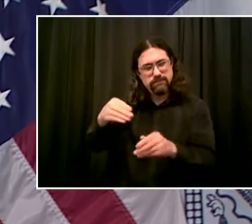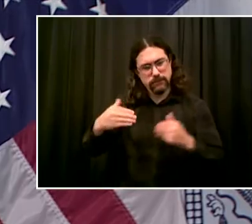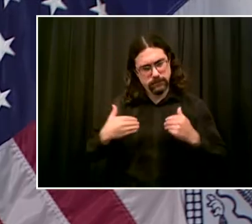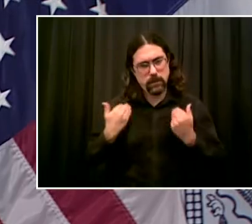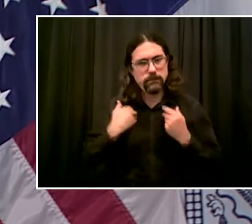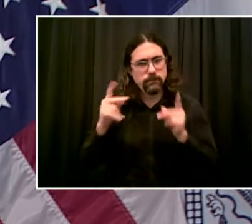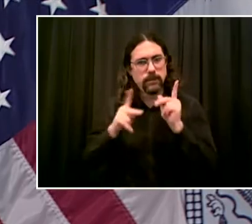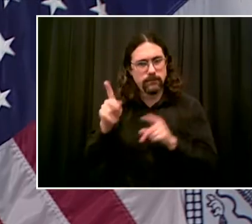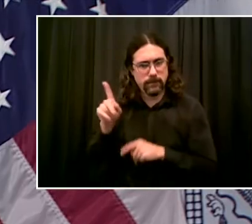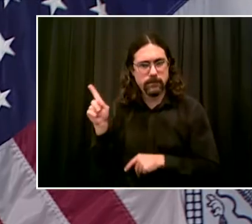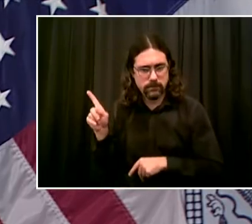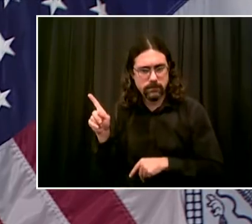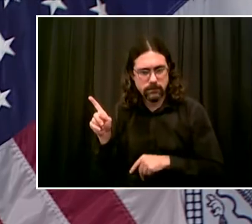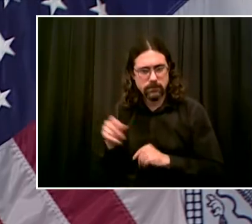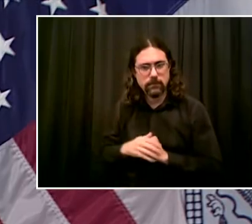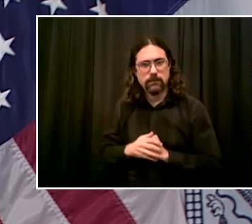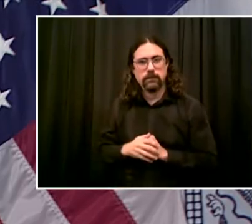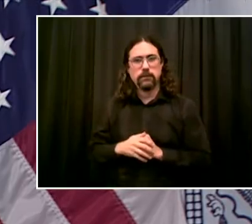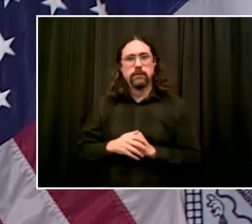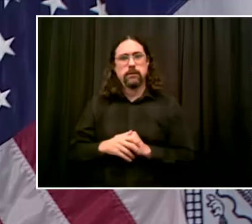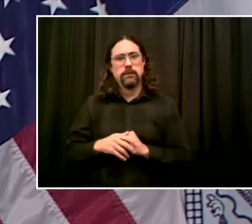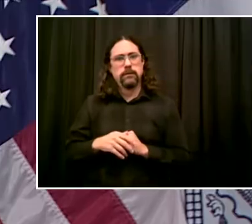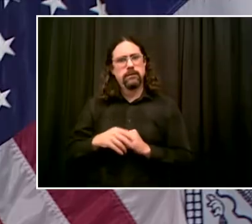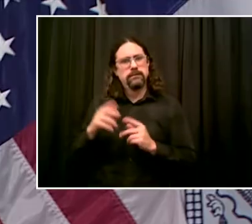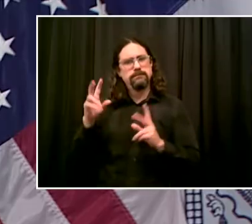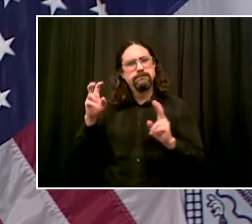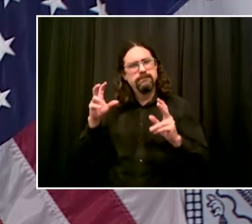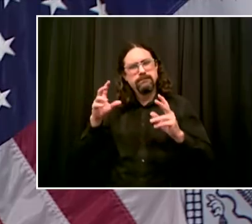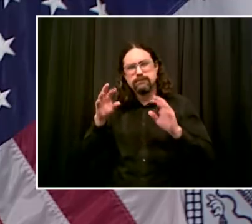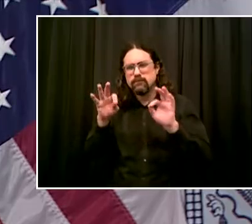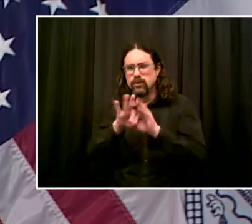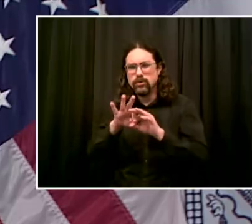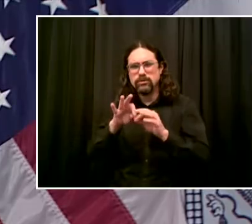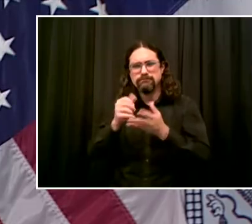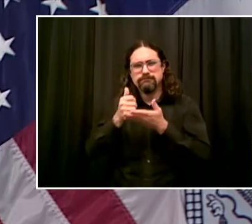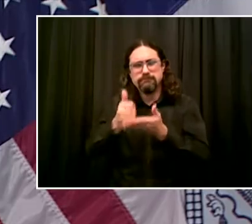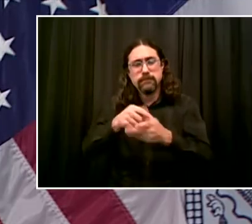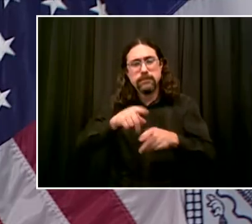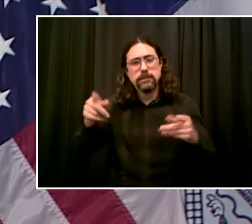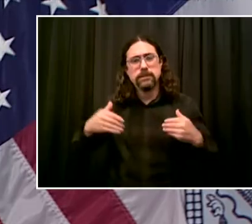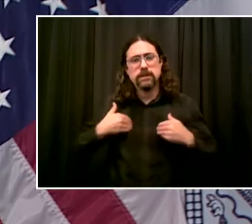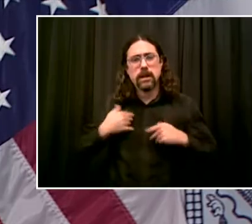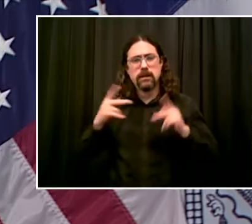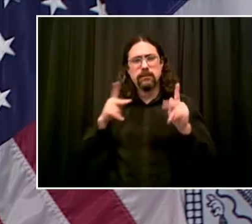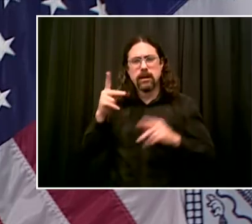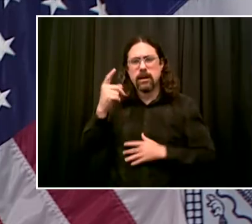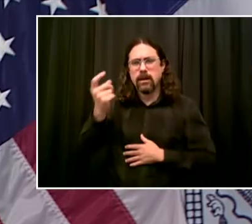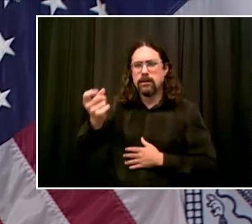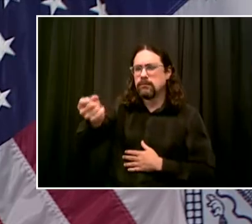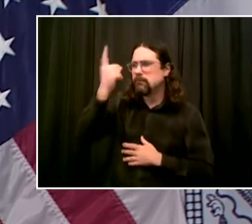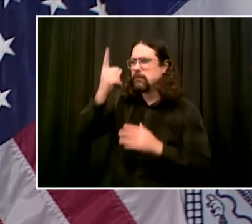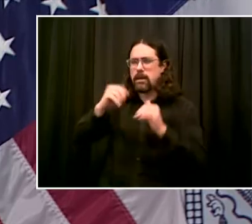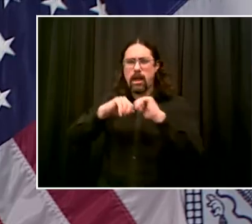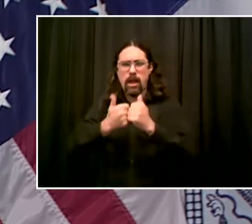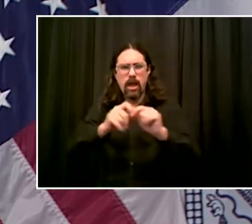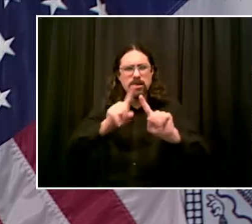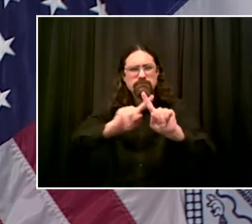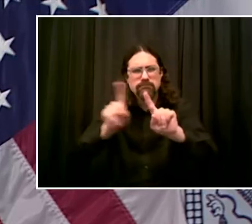OUT NMOTHS BEFORE CORONAVIRUS. TO HELP YOUNG PEOPLE AVOID PROBLEMS AND TO WORK WITH THEIR